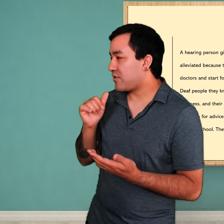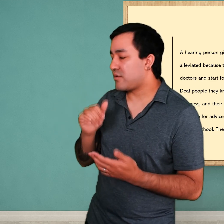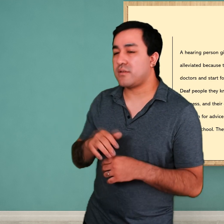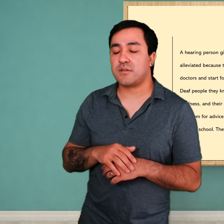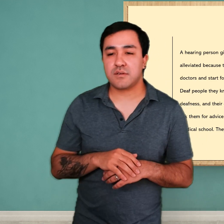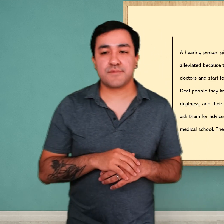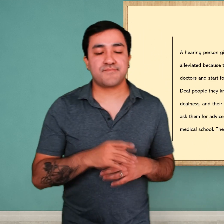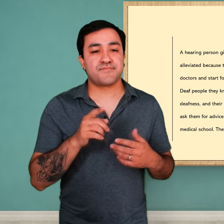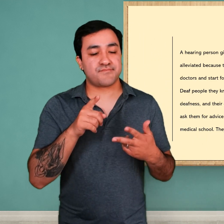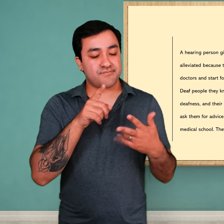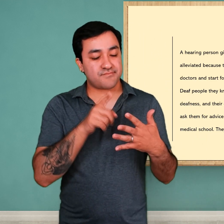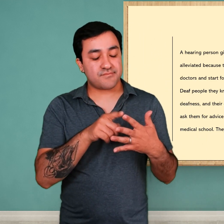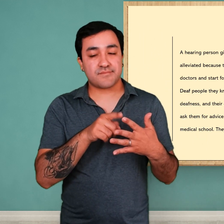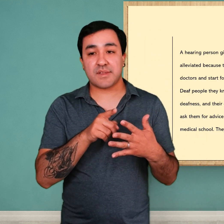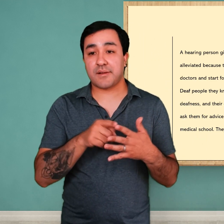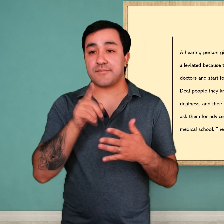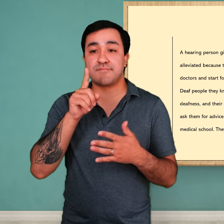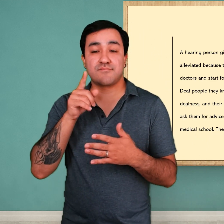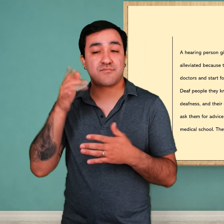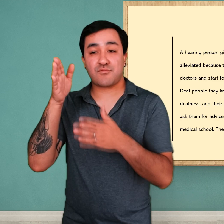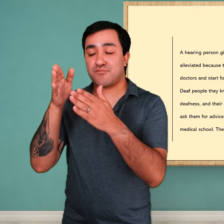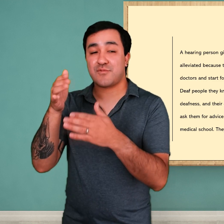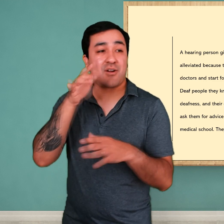Making phone calls for a Deaf person since they "can't."